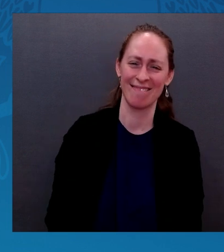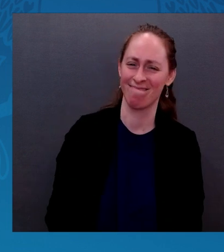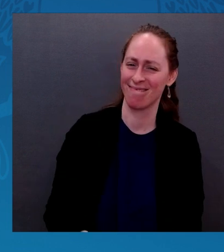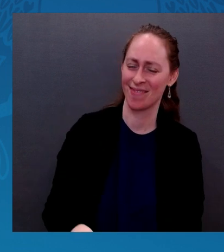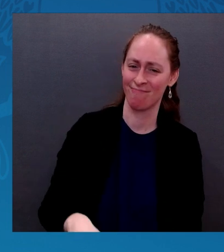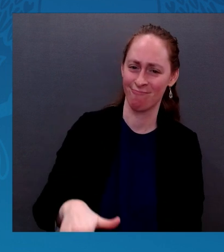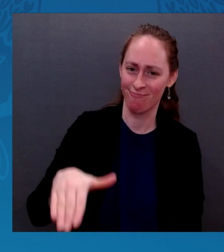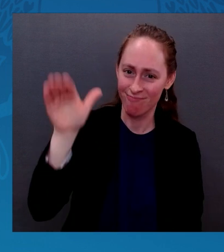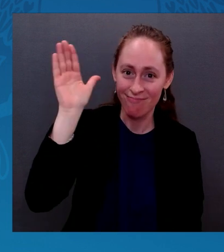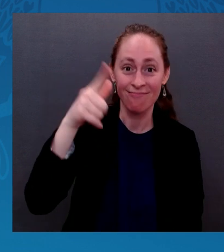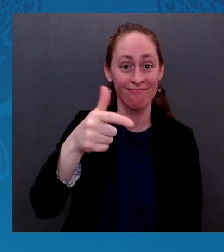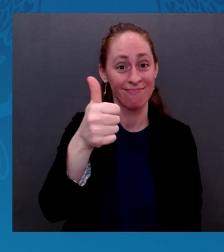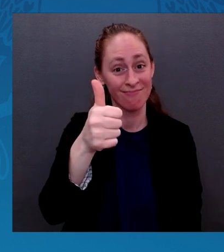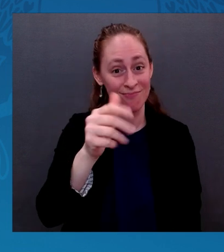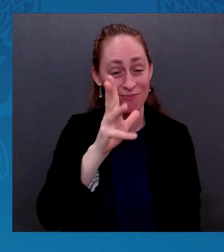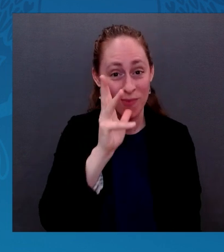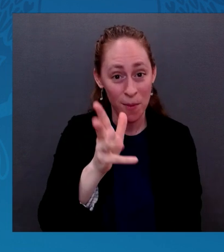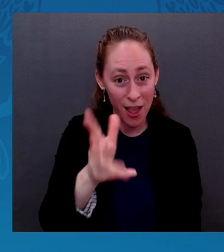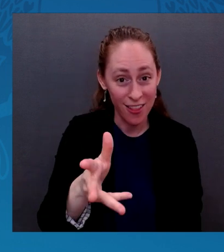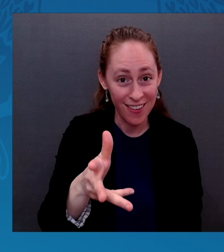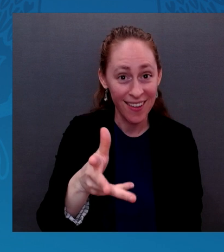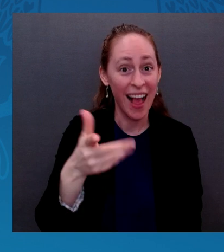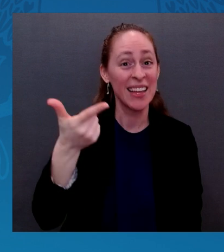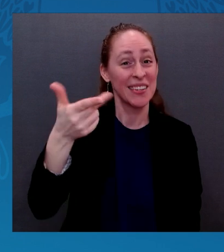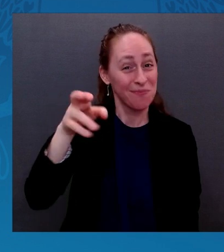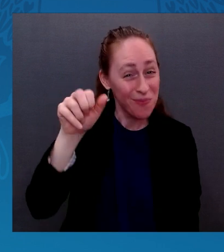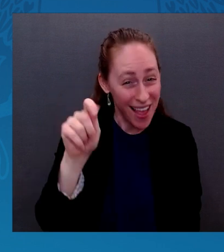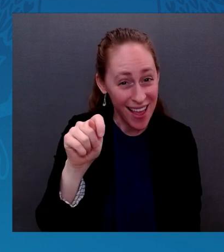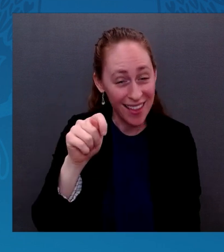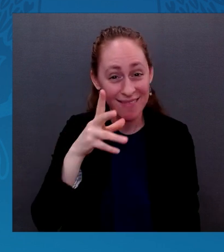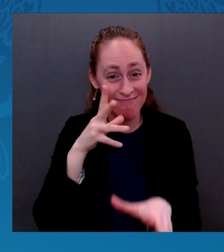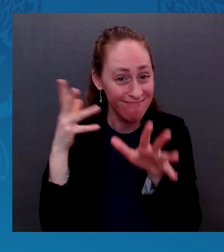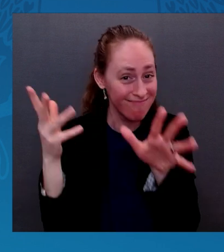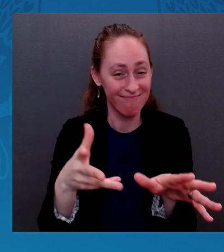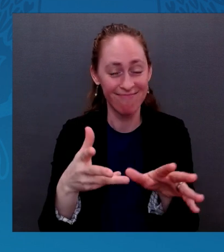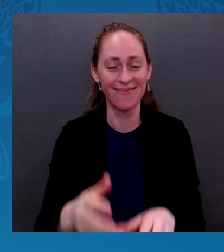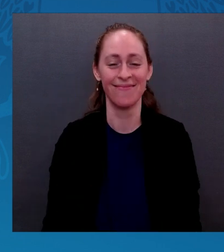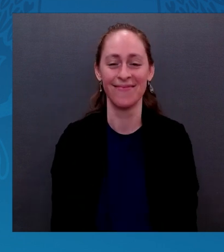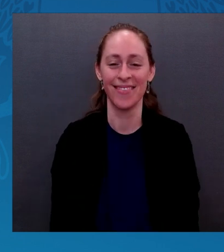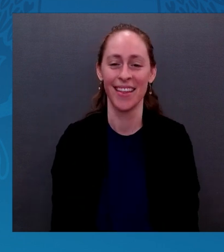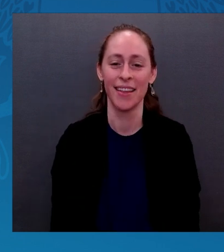I understand that you are extremely active in your community. Can you tell us more about the outreach